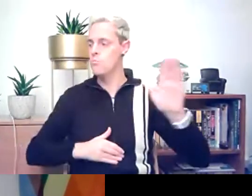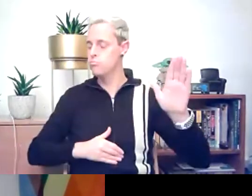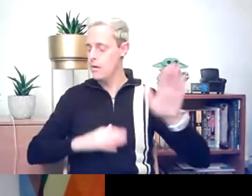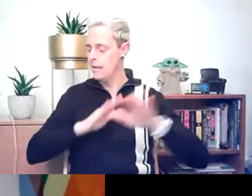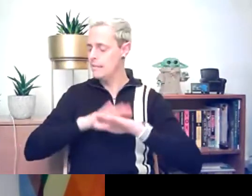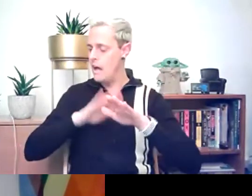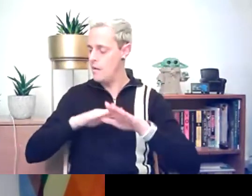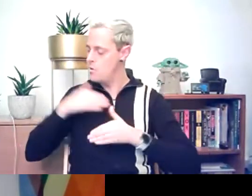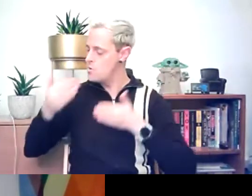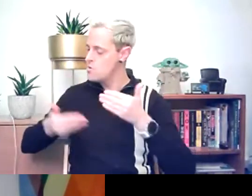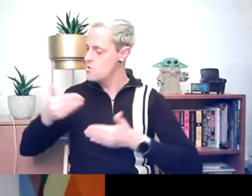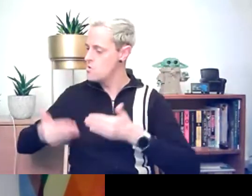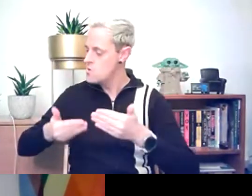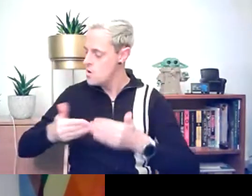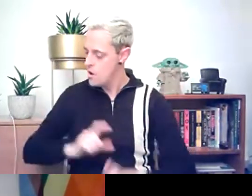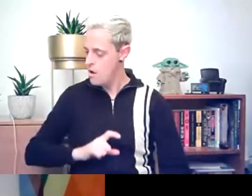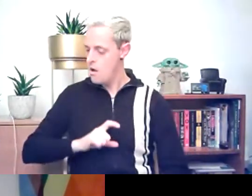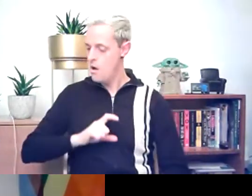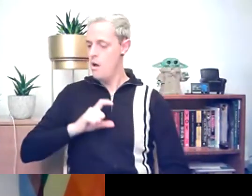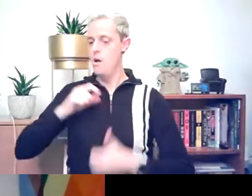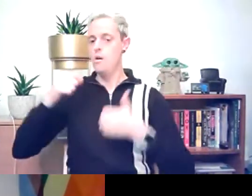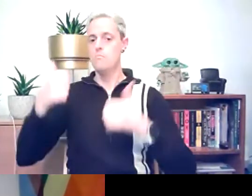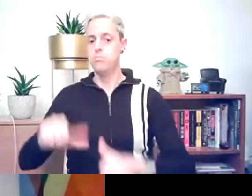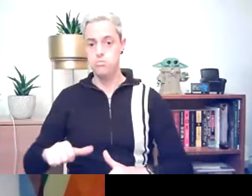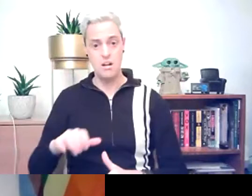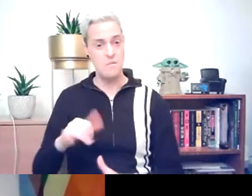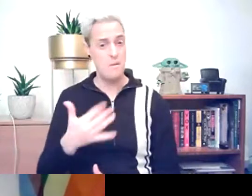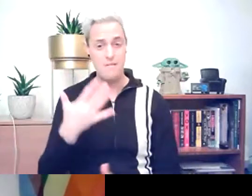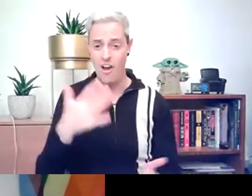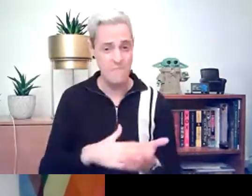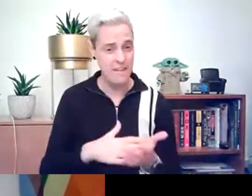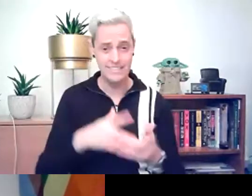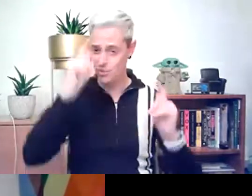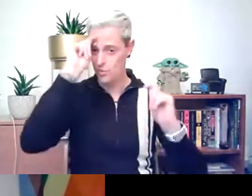that, whatever it is, even if it's five minutes. When you like, you know, you turn off notifications